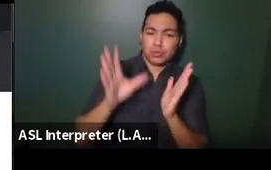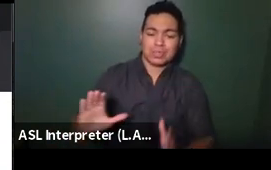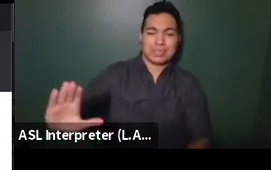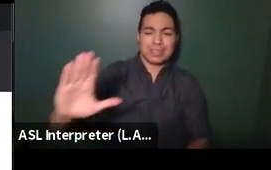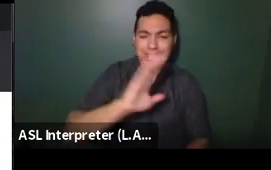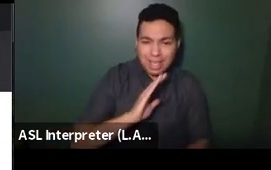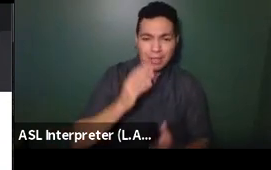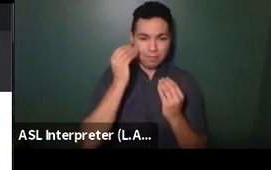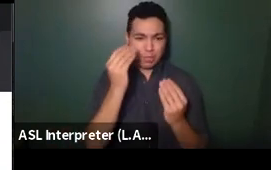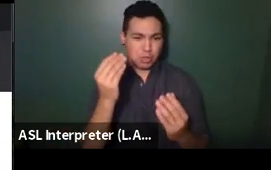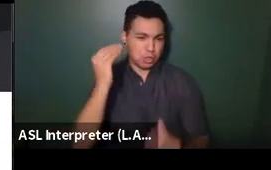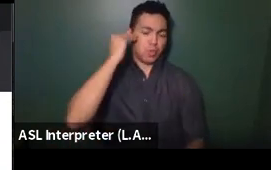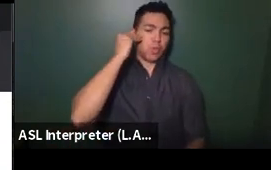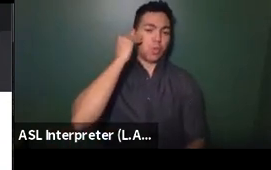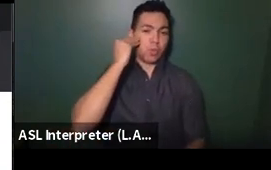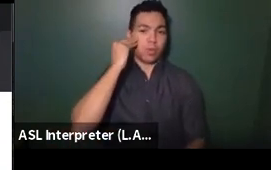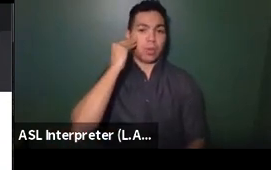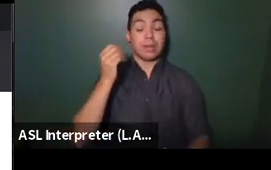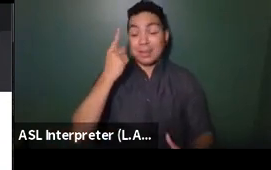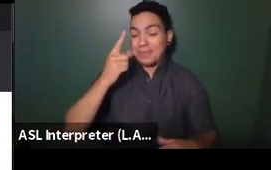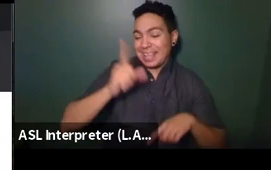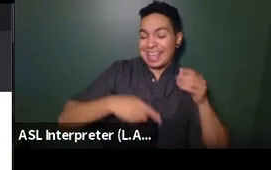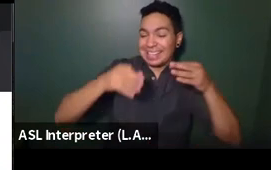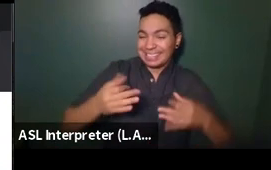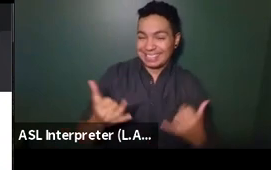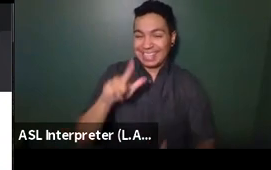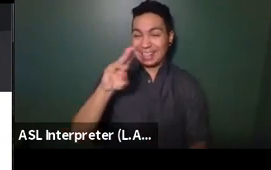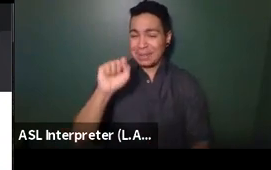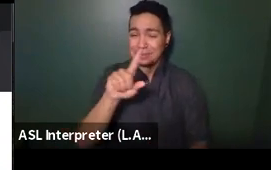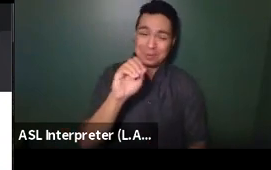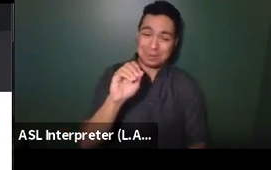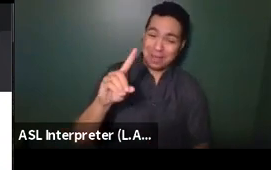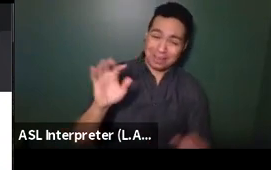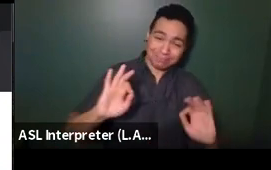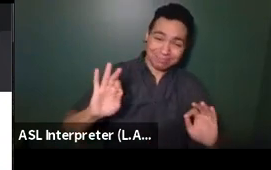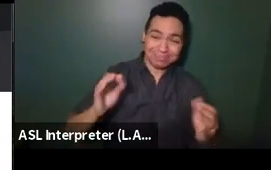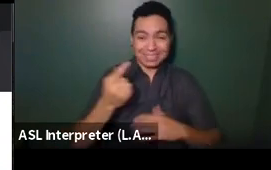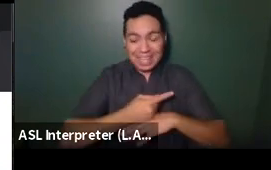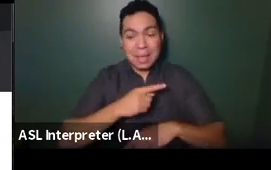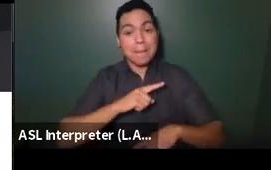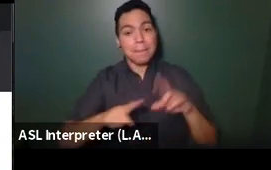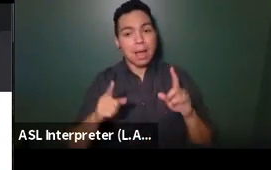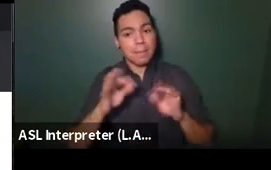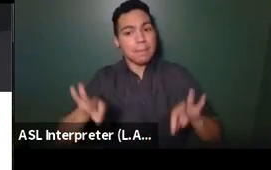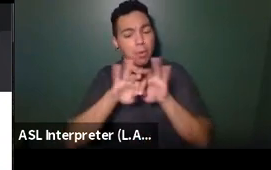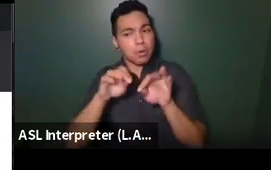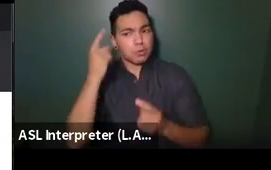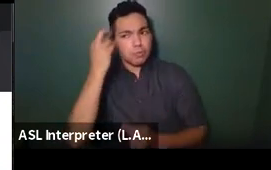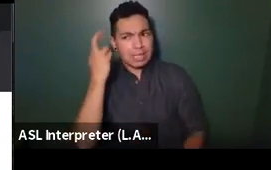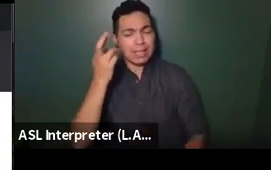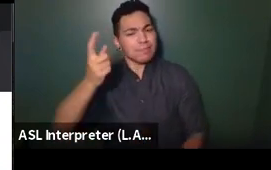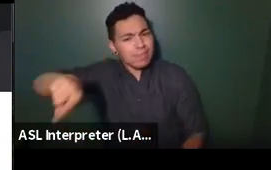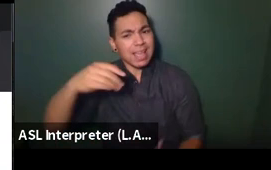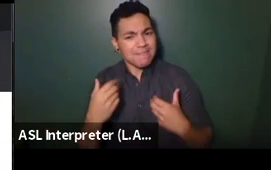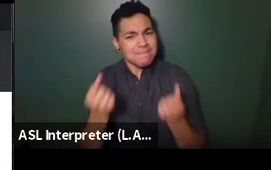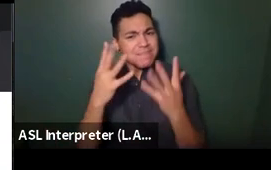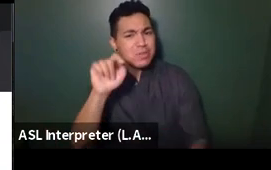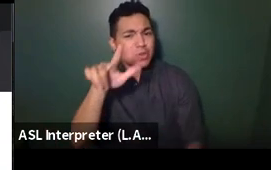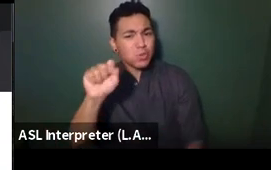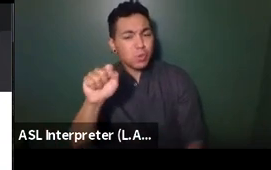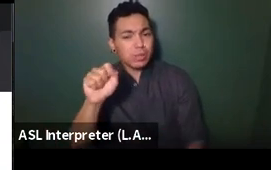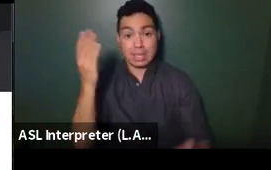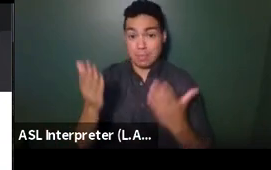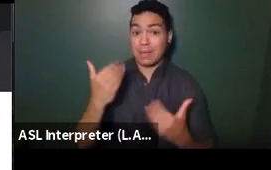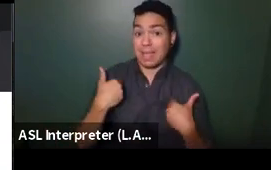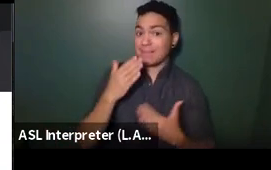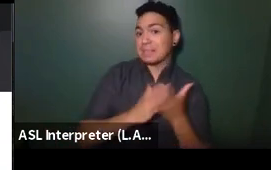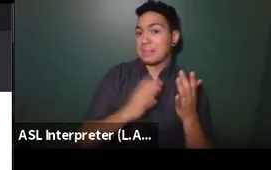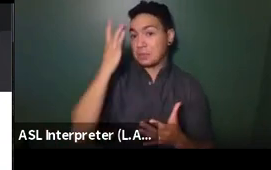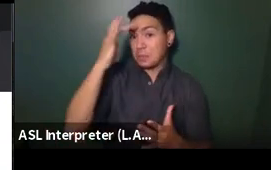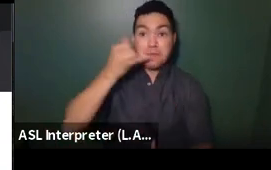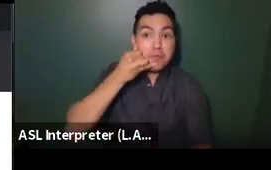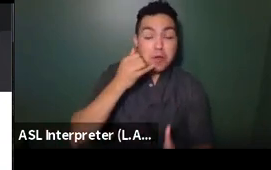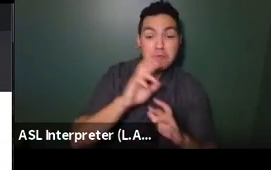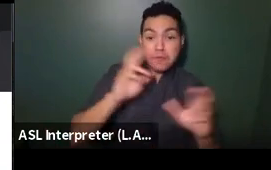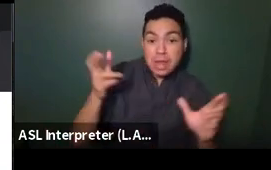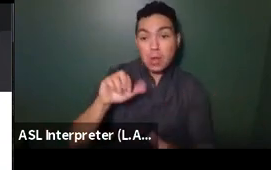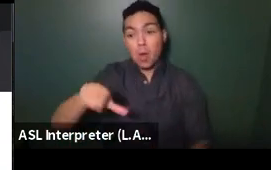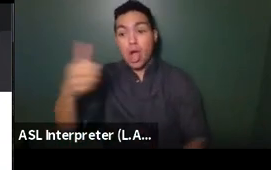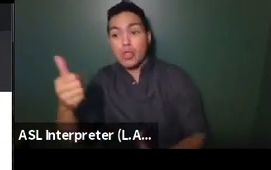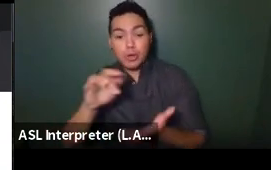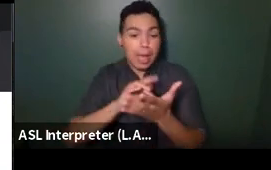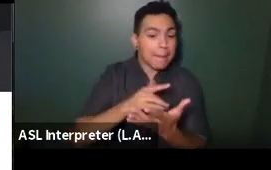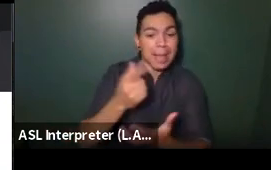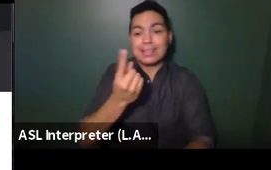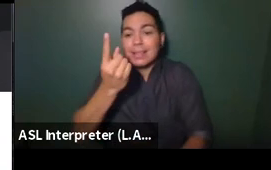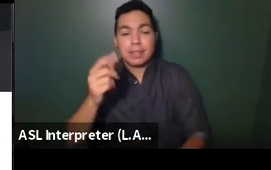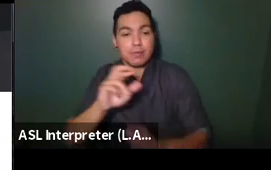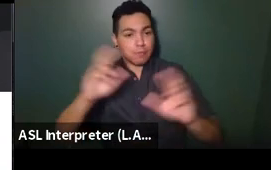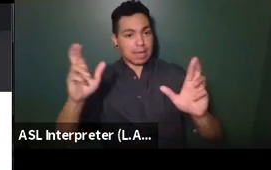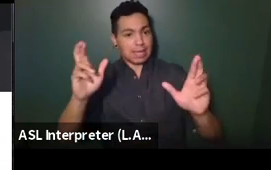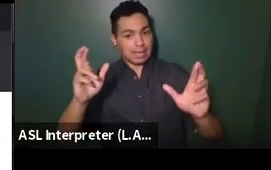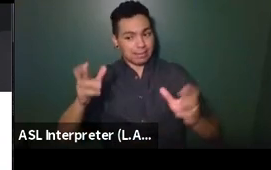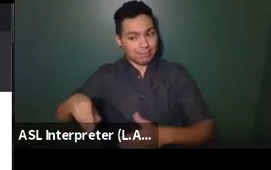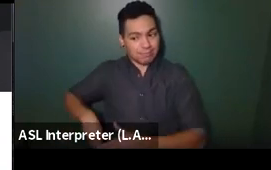Jeff Crawford: That's beyond the scope of our LMS 101 course today, but it's a great time to just think they do have a lot of tools, and if we're thinking about it, they probably have some smartphone handy or another device. So just be mindful of that.